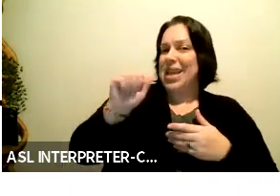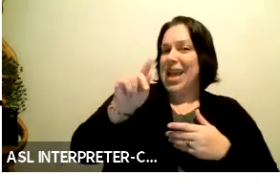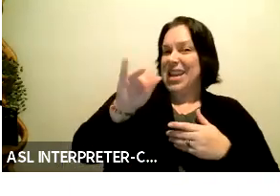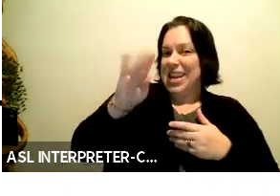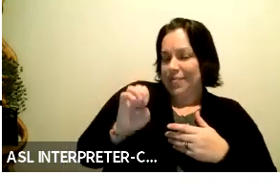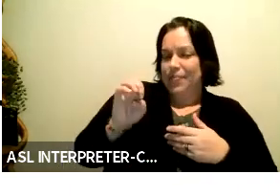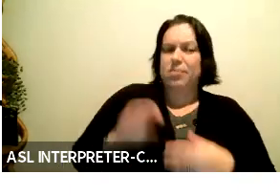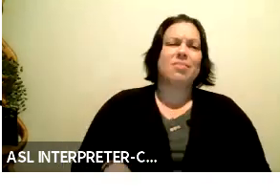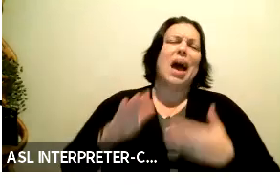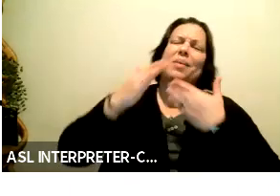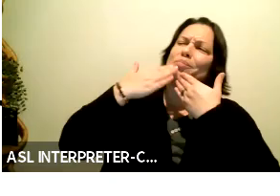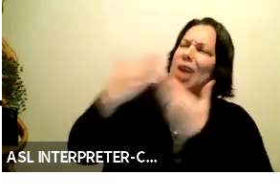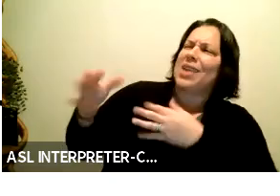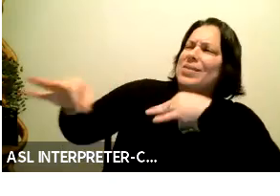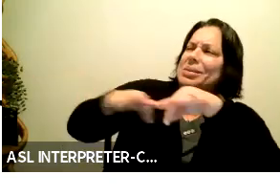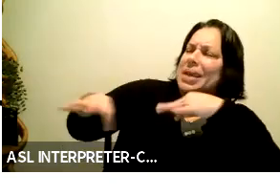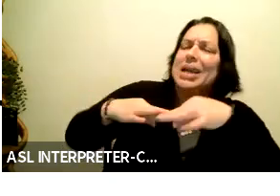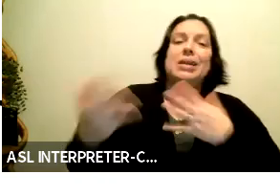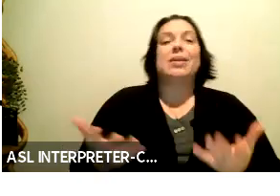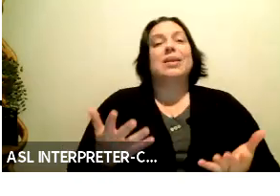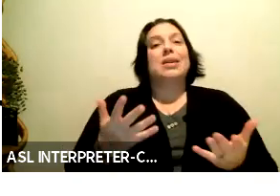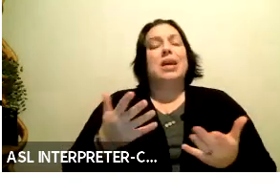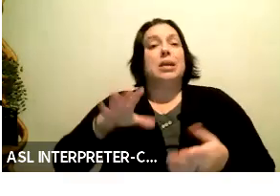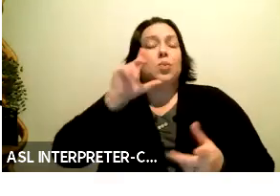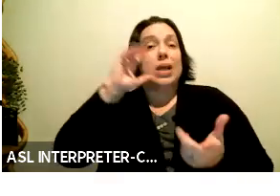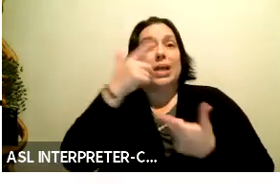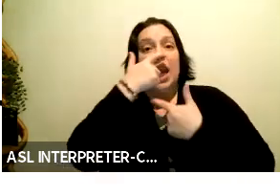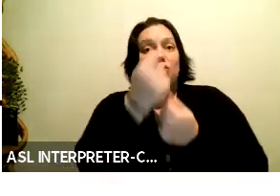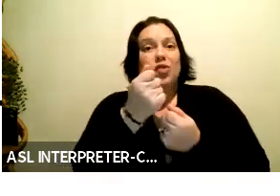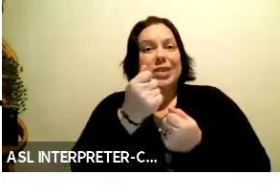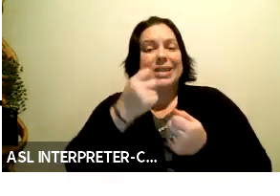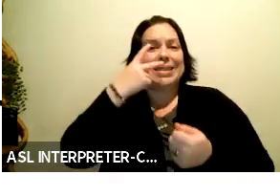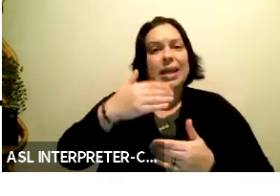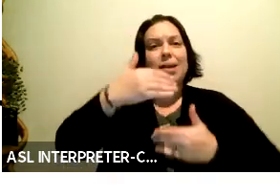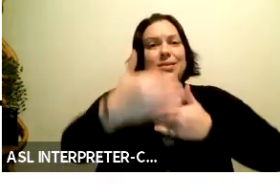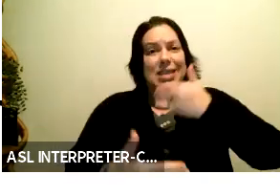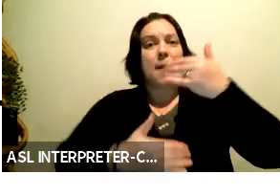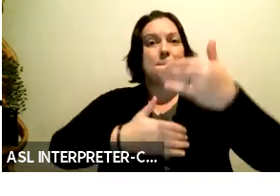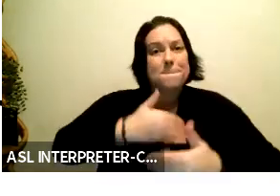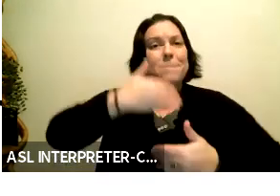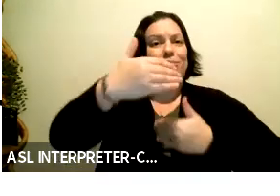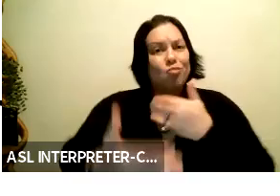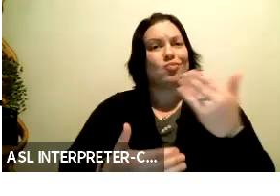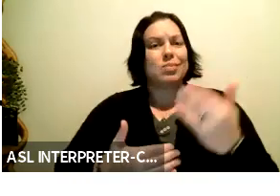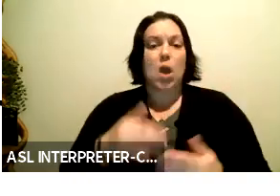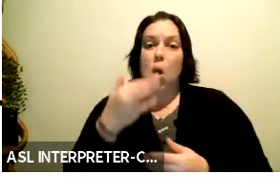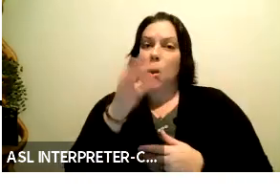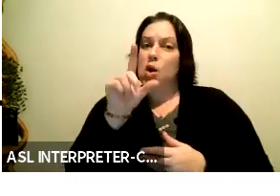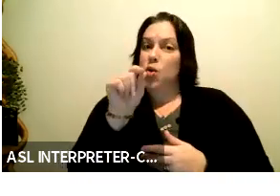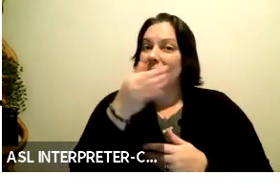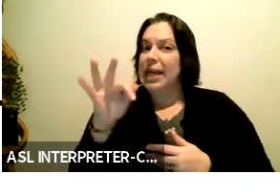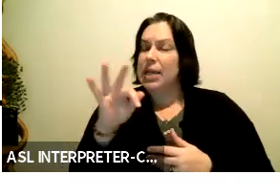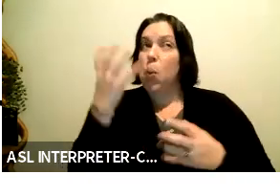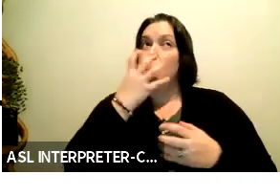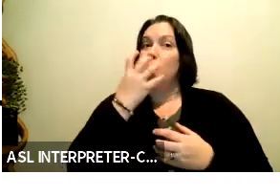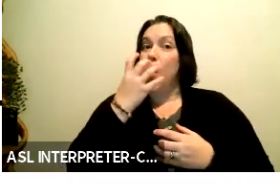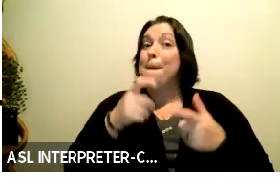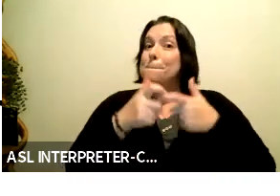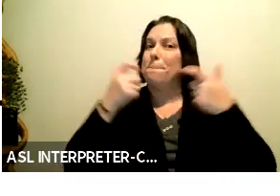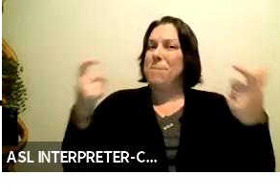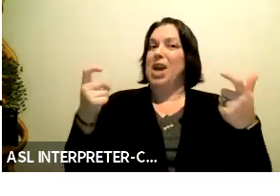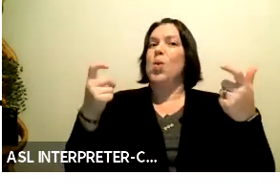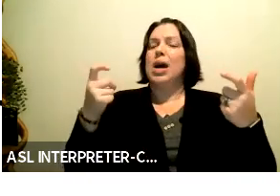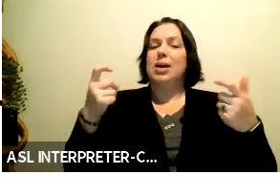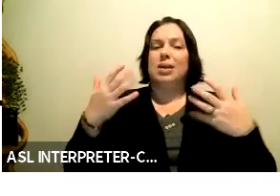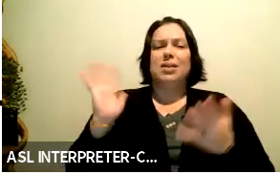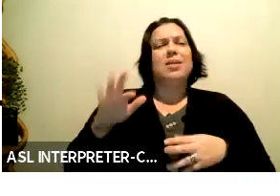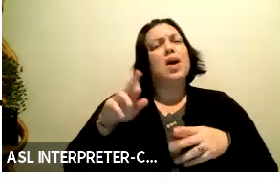of see this history and the steps taken over the years. These regional workshops held really helps